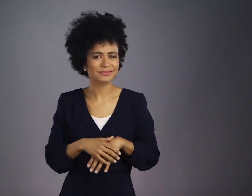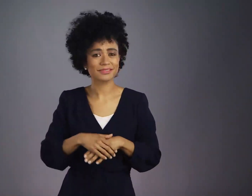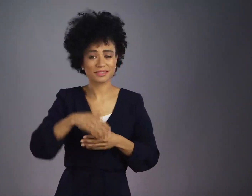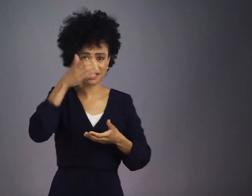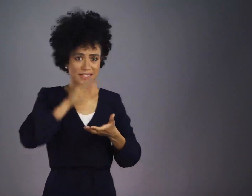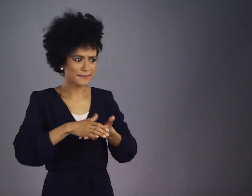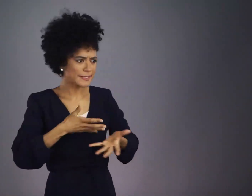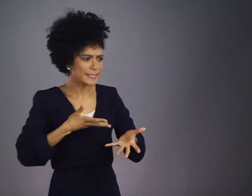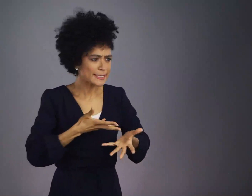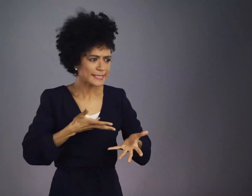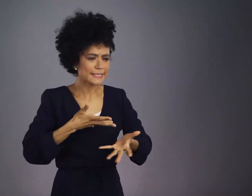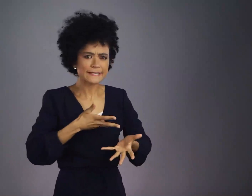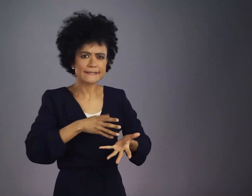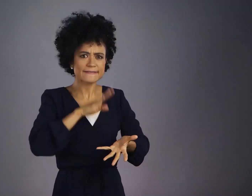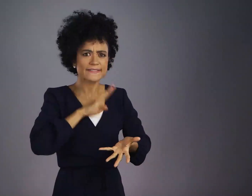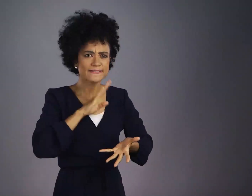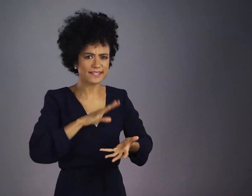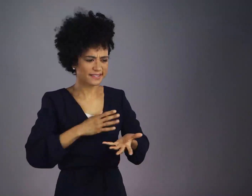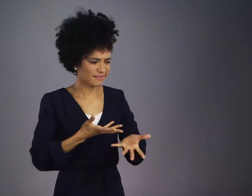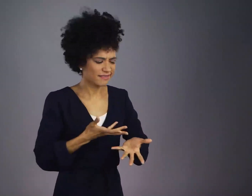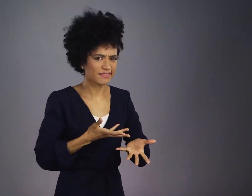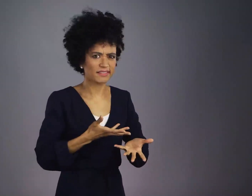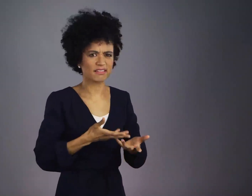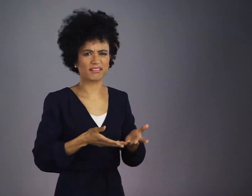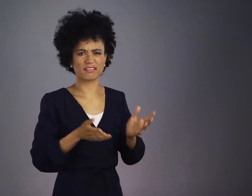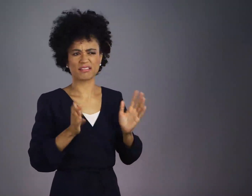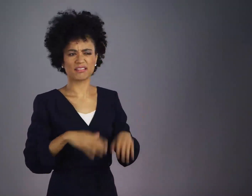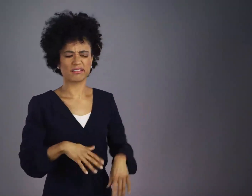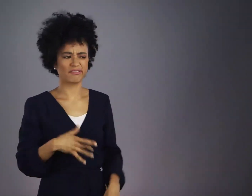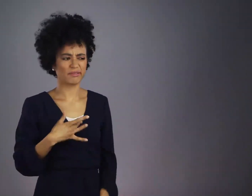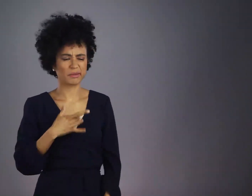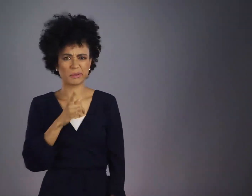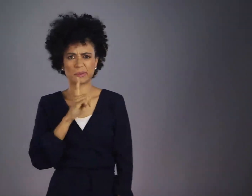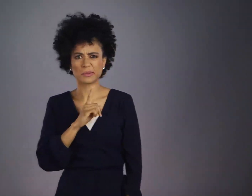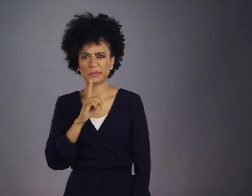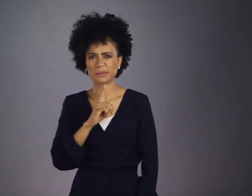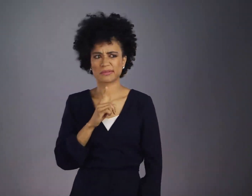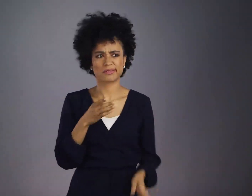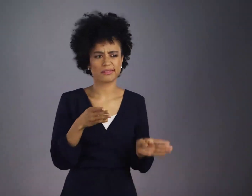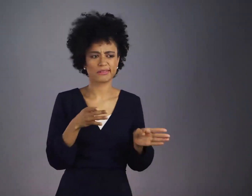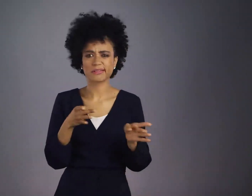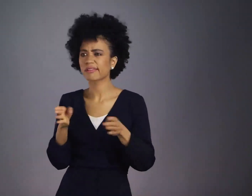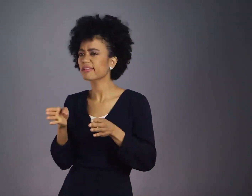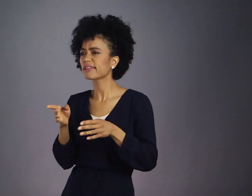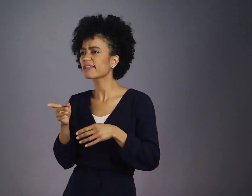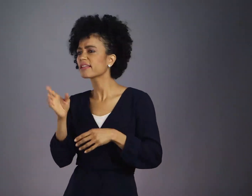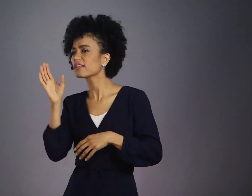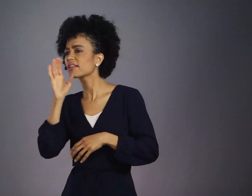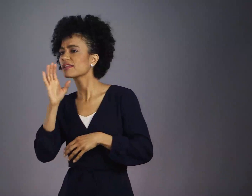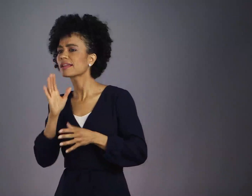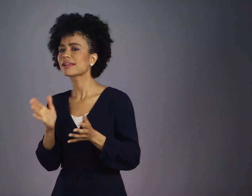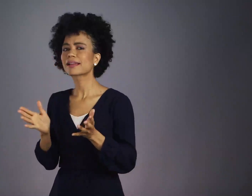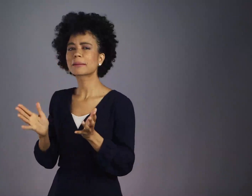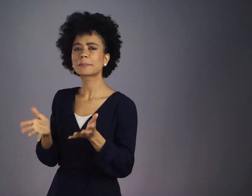How could she be anything else? The husband begins to feel lonely, sorry for himself.